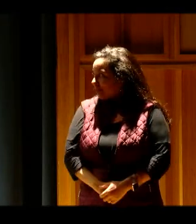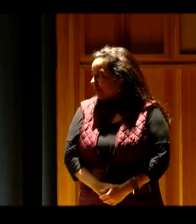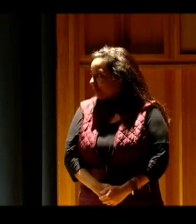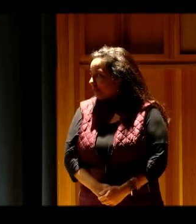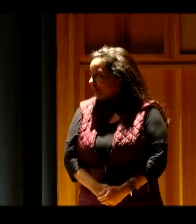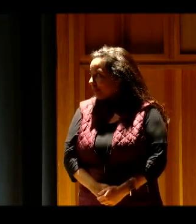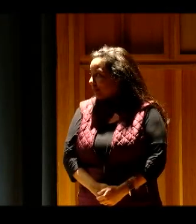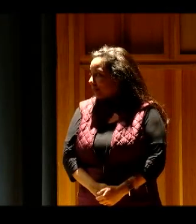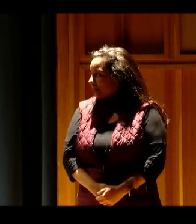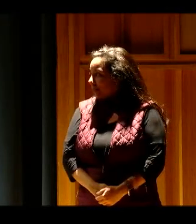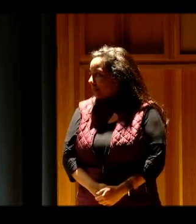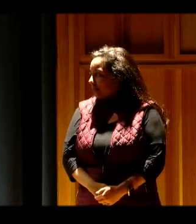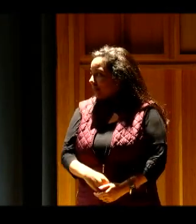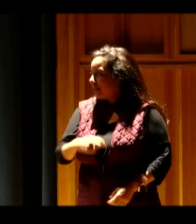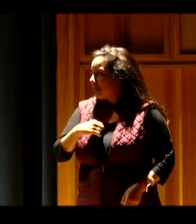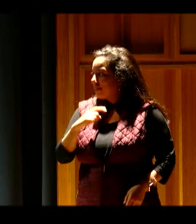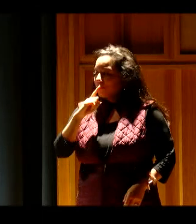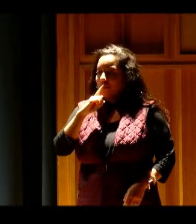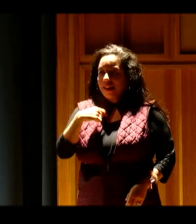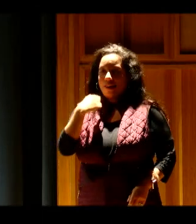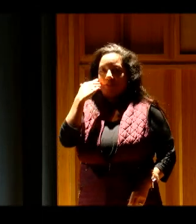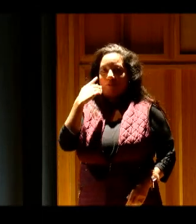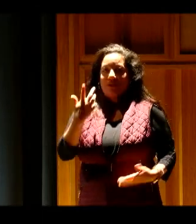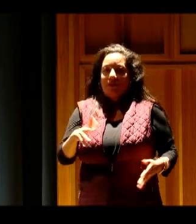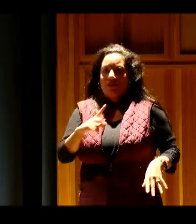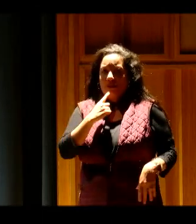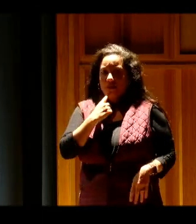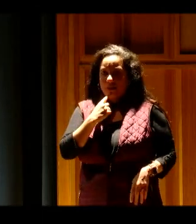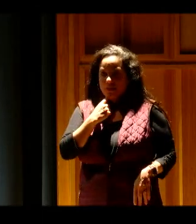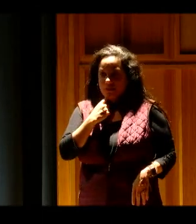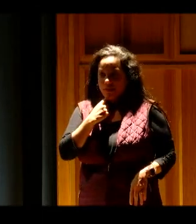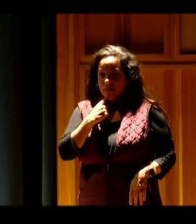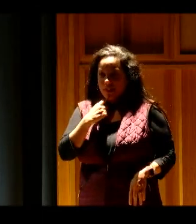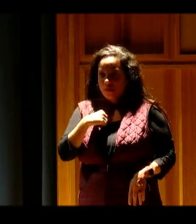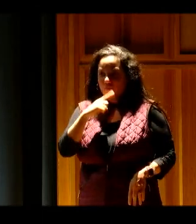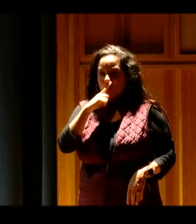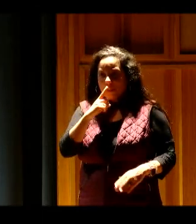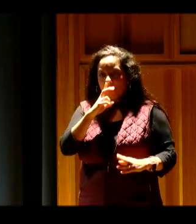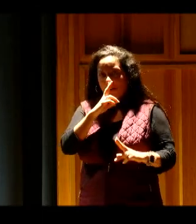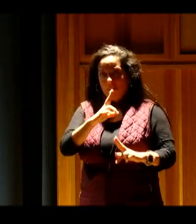I am really, I know it's been said, but I am really honored to be here today